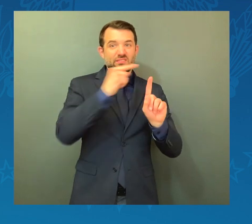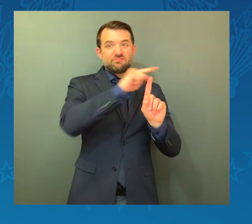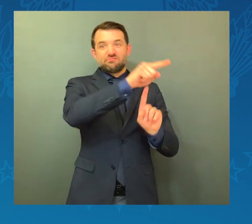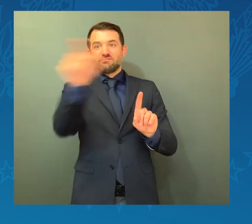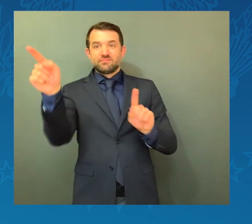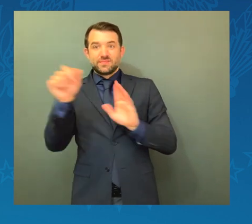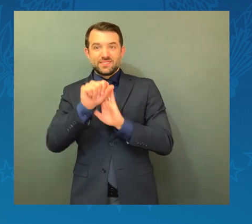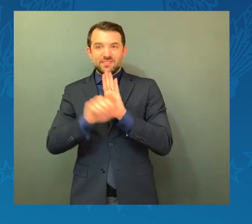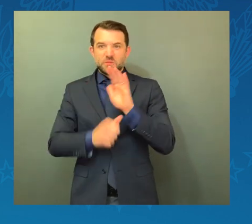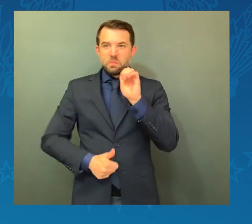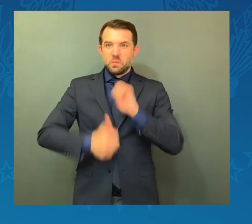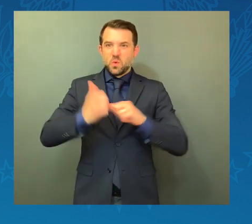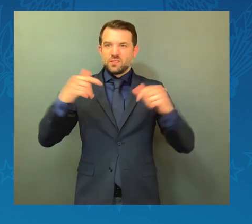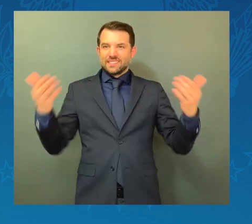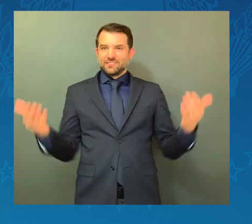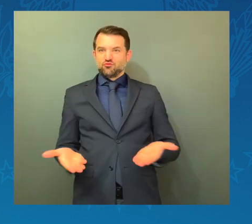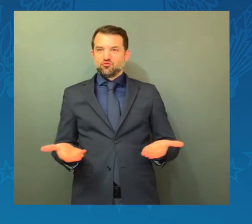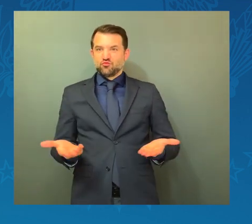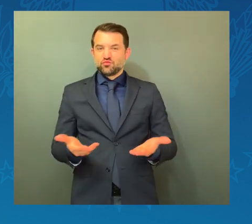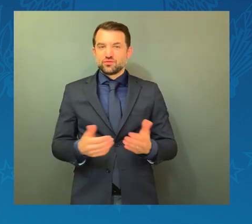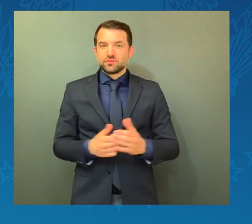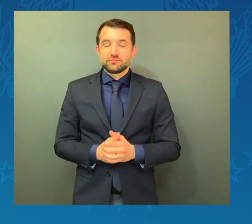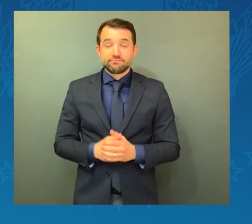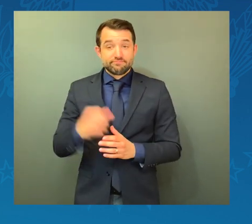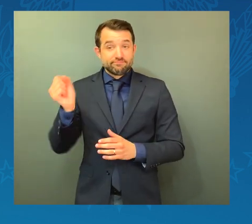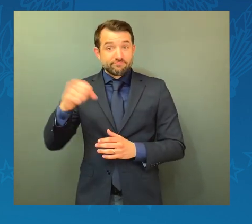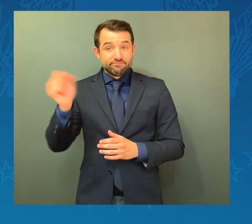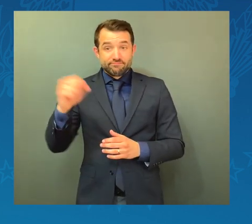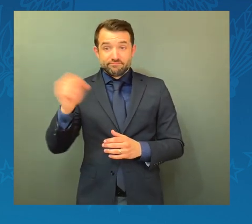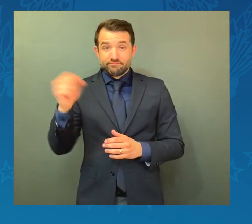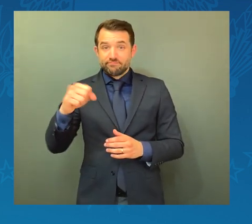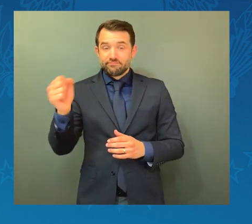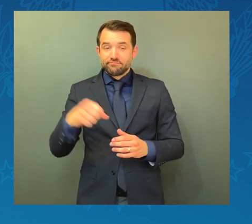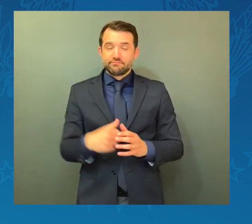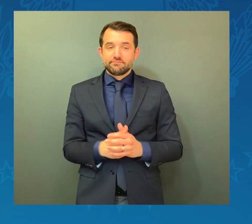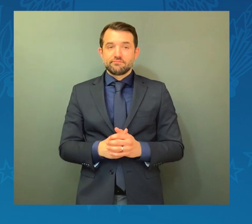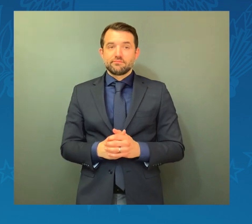Yes.